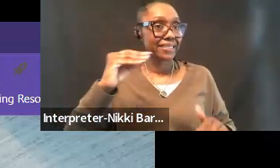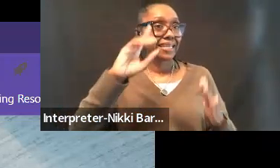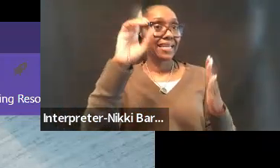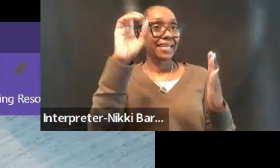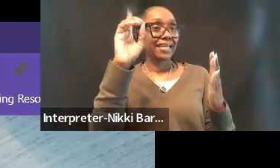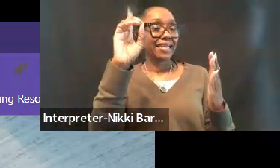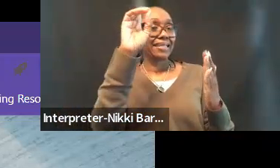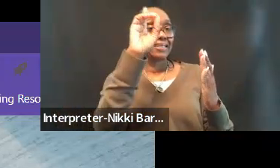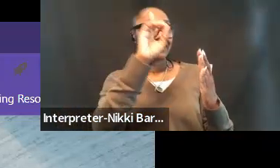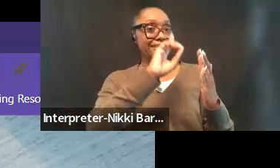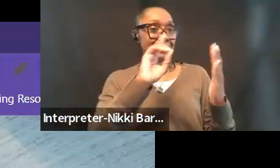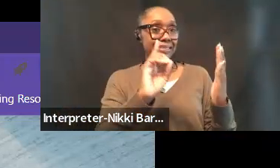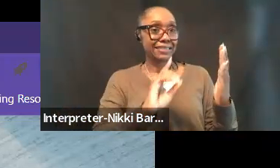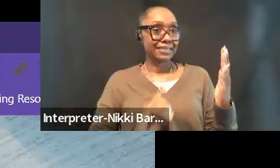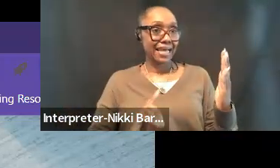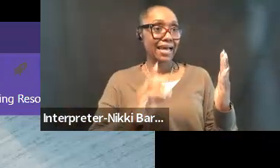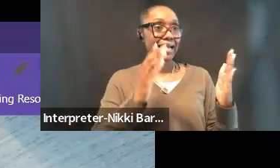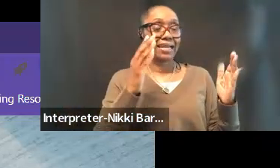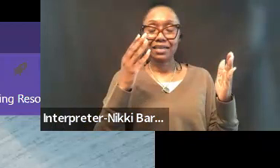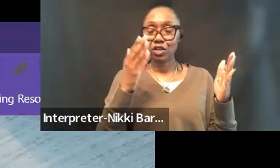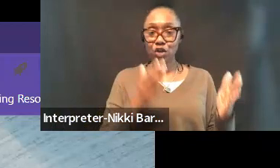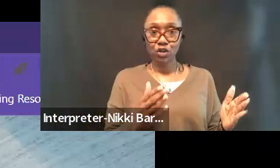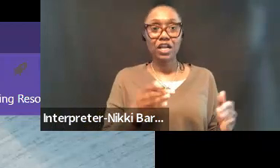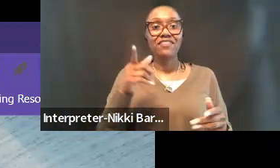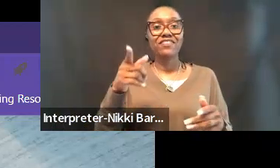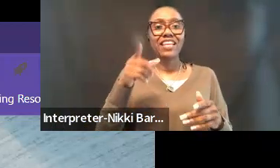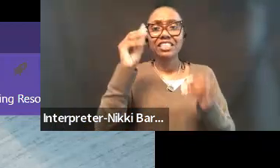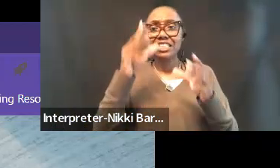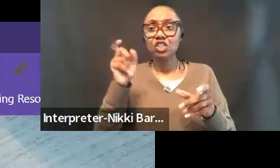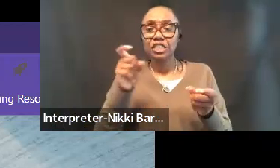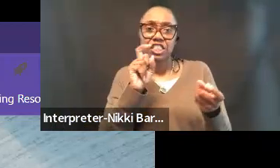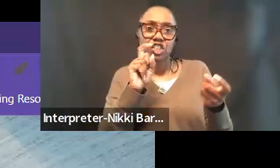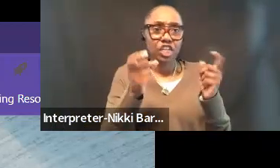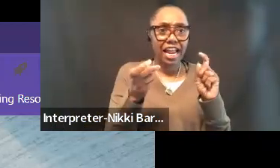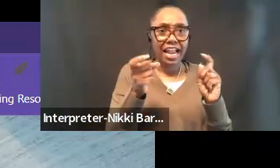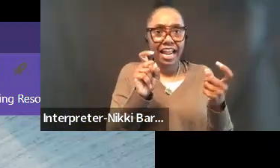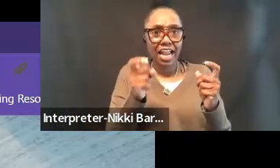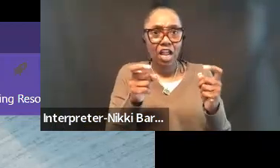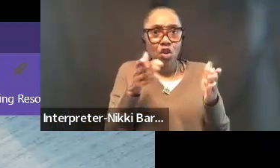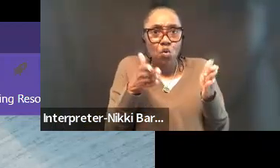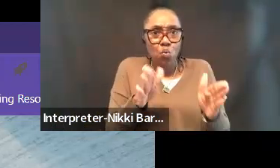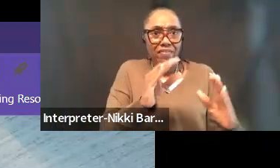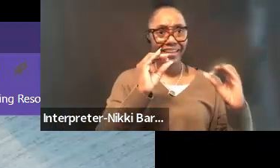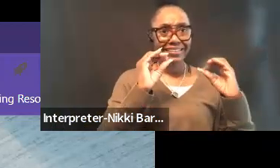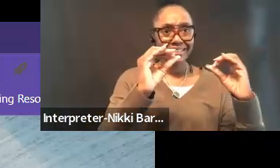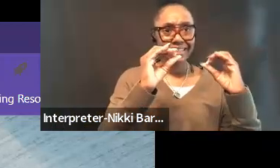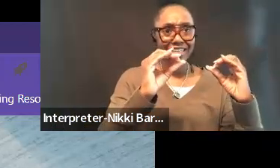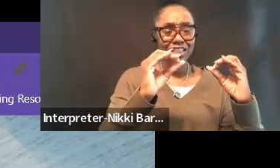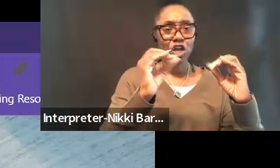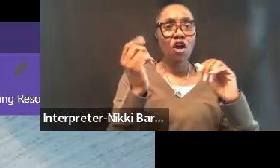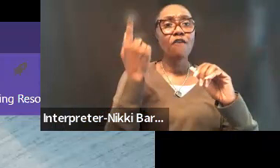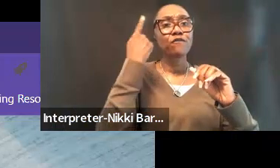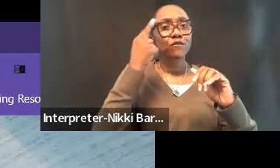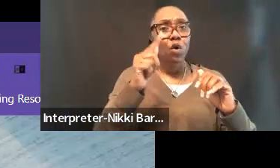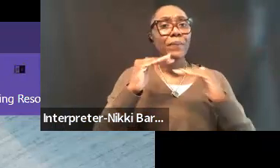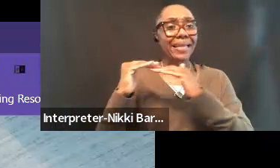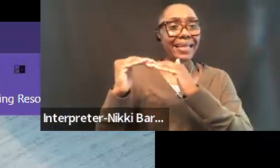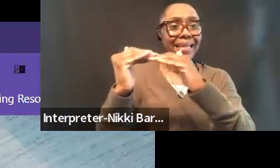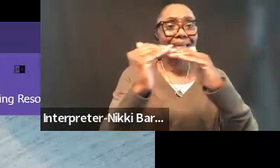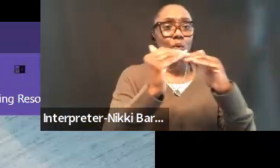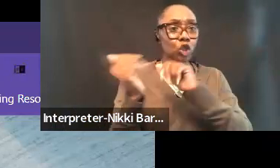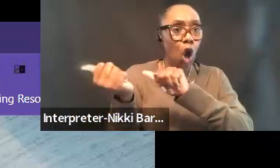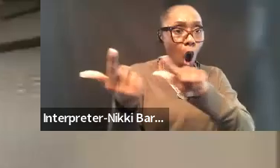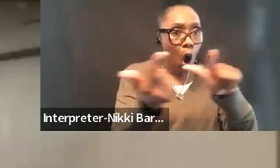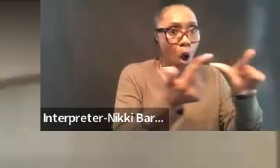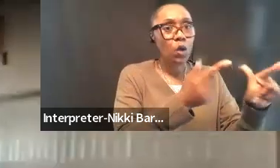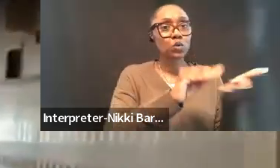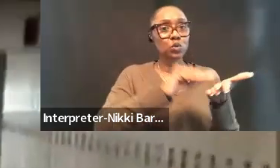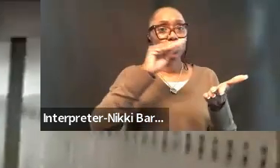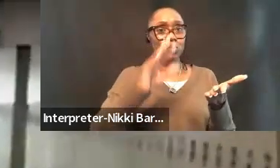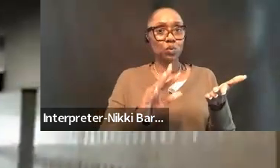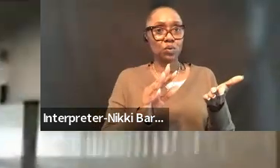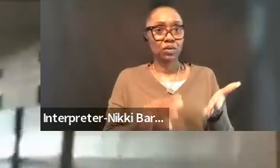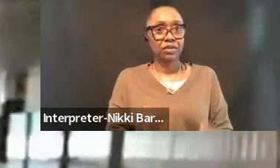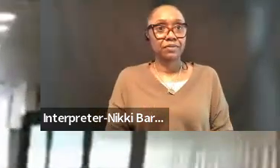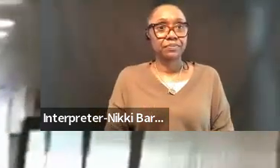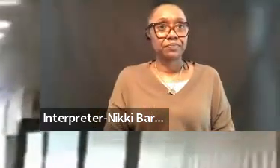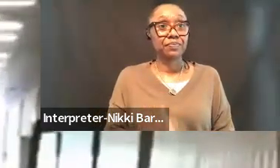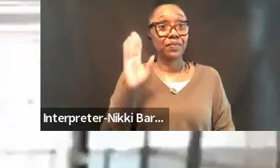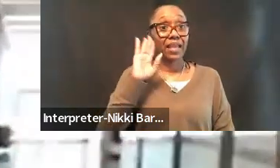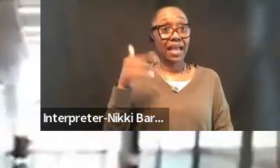So it's teachers that have to change their instruction. So that they can reach all students. So this student, right here, I'm just gonna go ahead and play this video and maximize the screen.